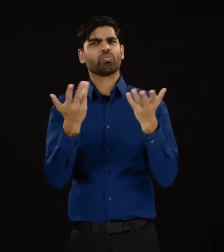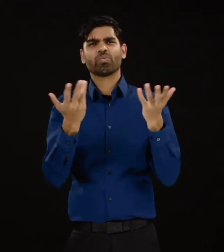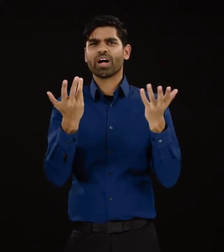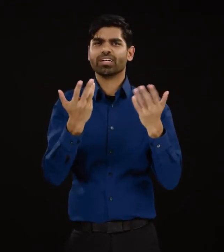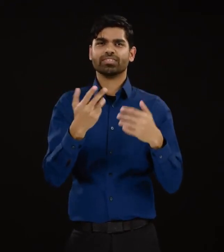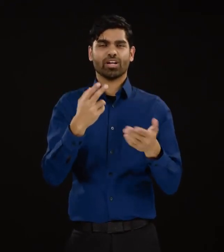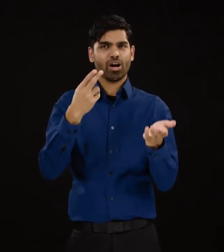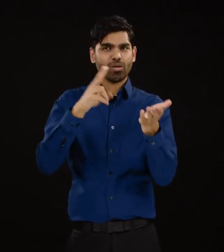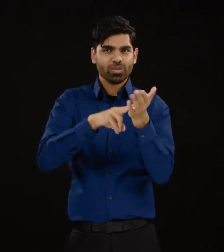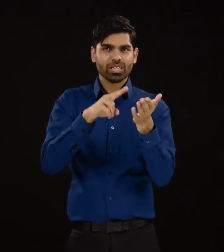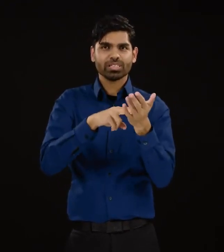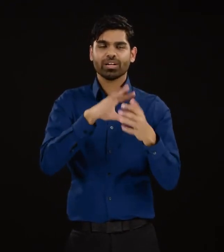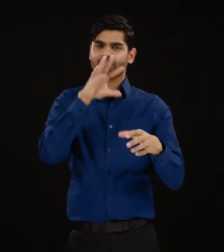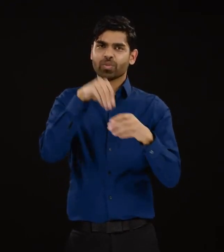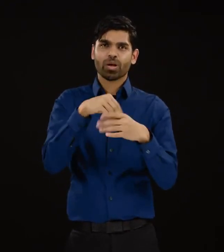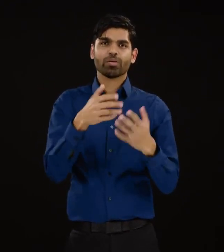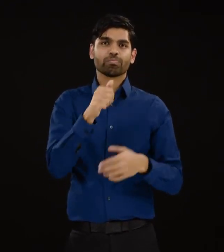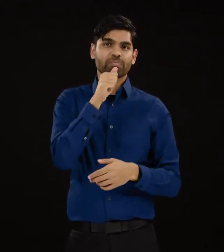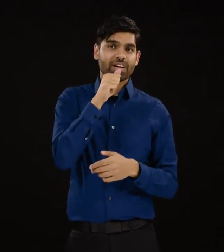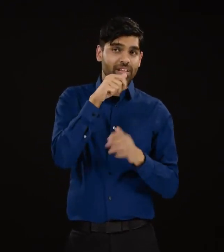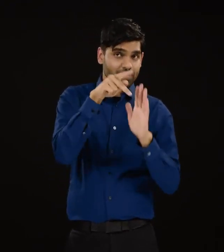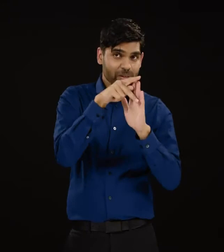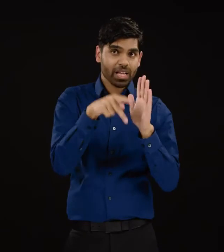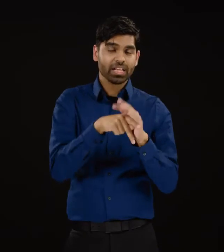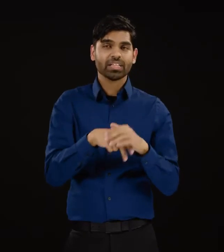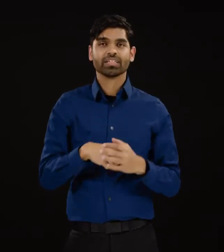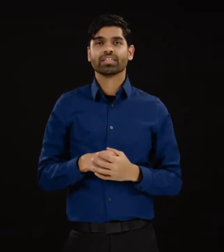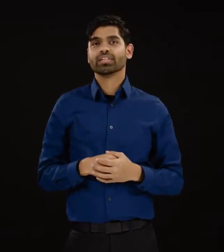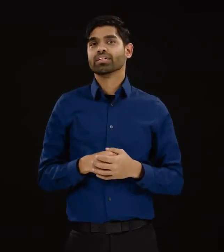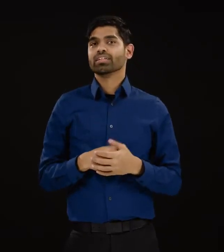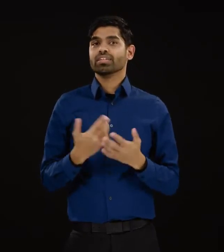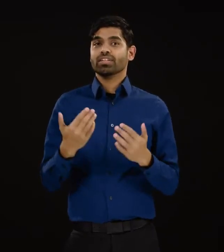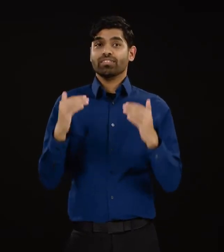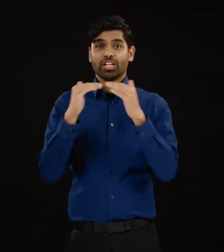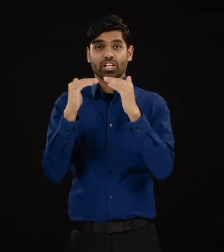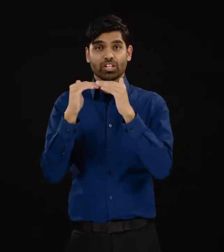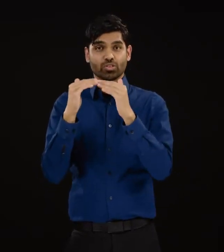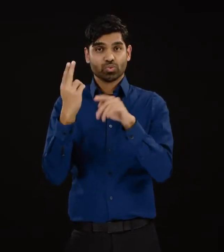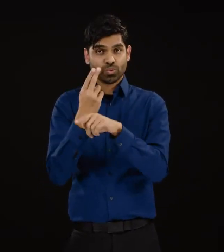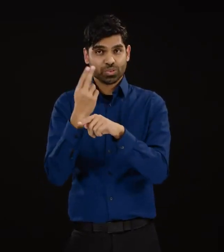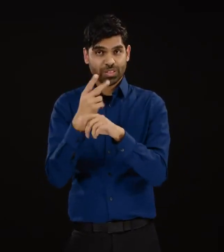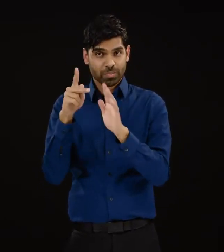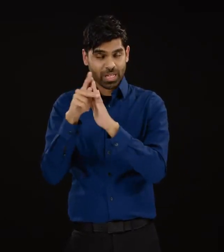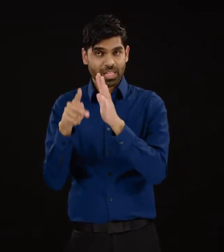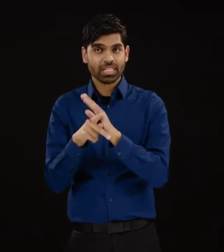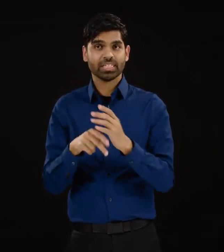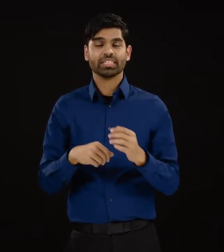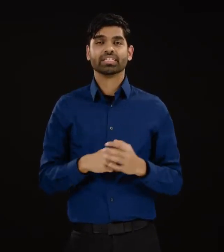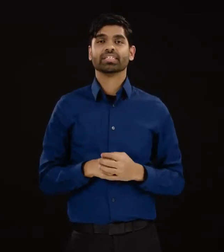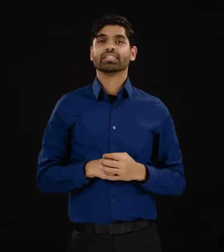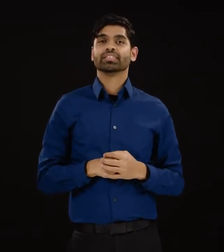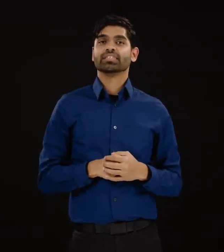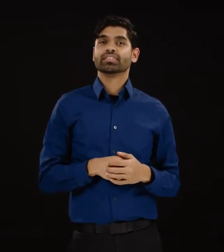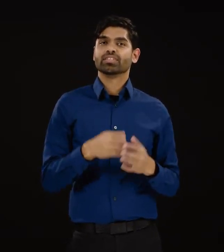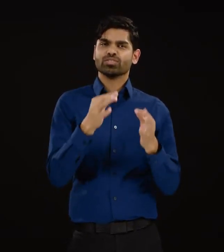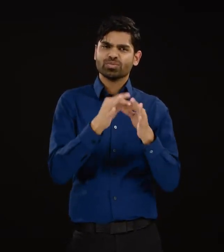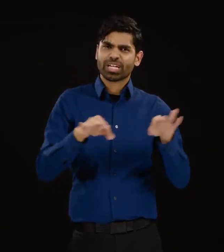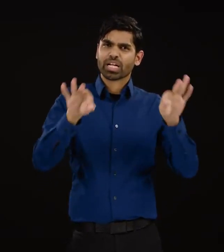Accessible formats include: large print, braille, documents in plain text or Word format.